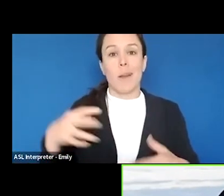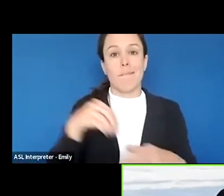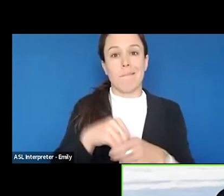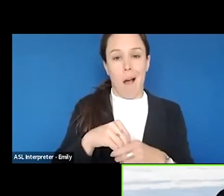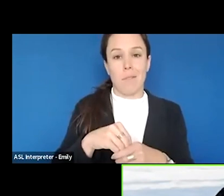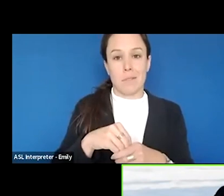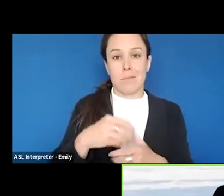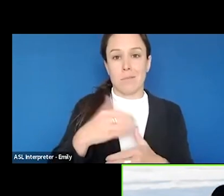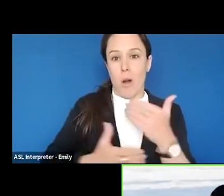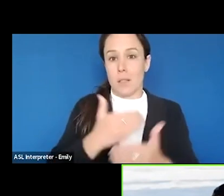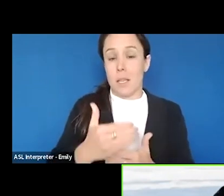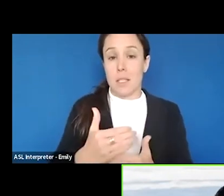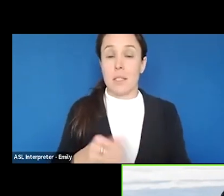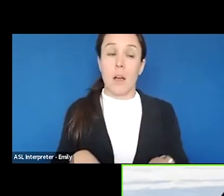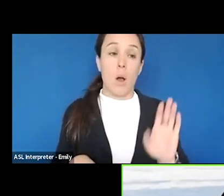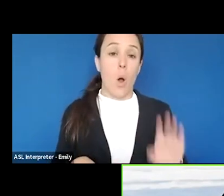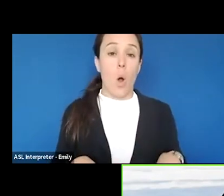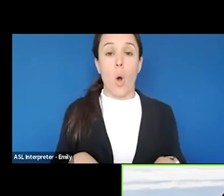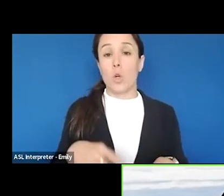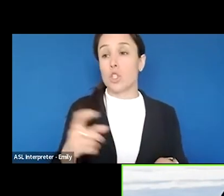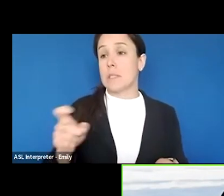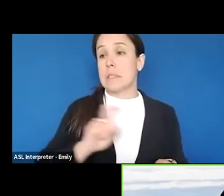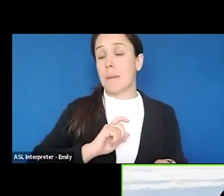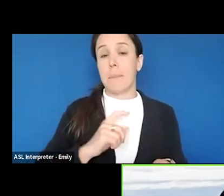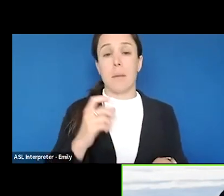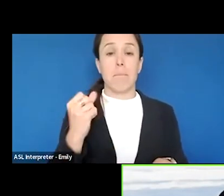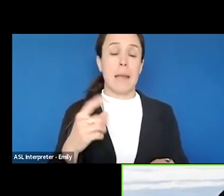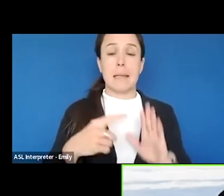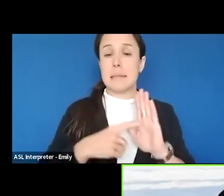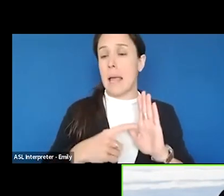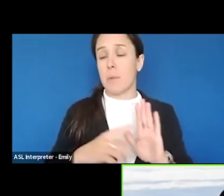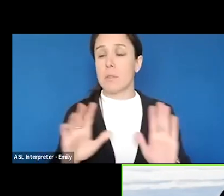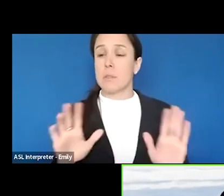loop we don't just say you just have to give me a lot of samples you have to be smart about taking